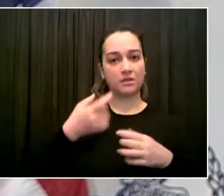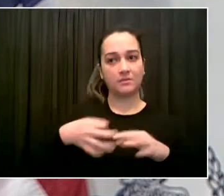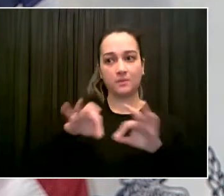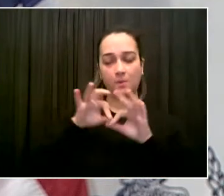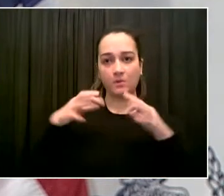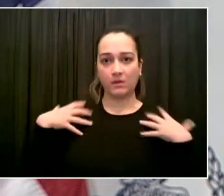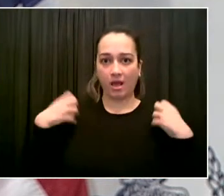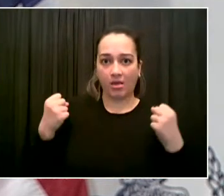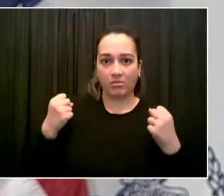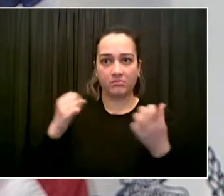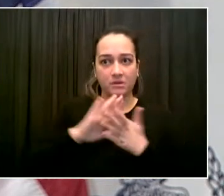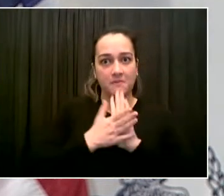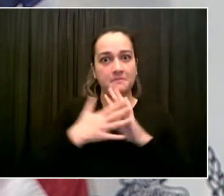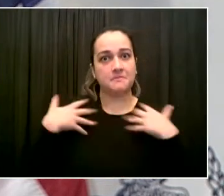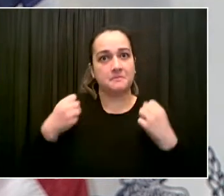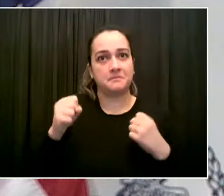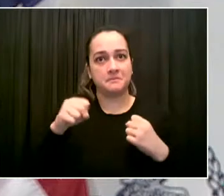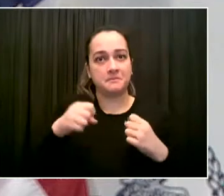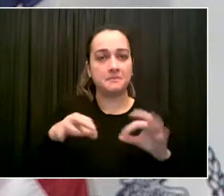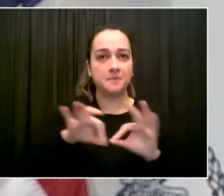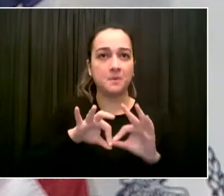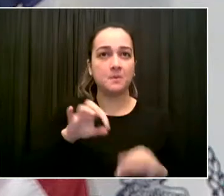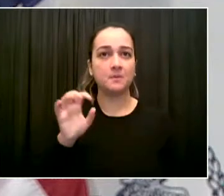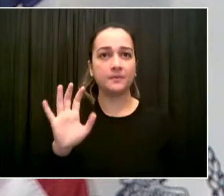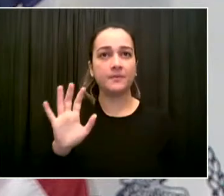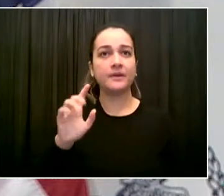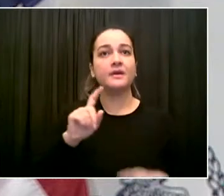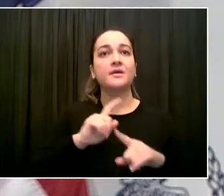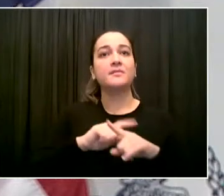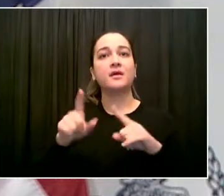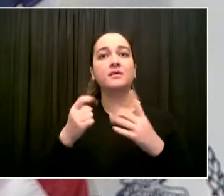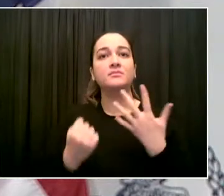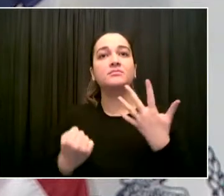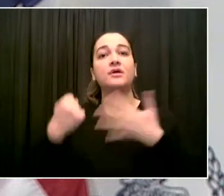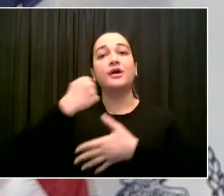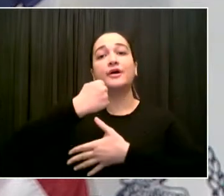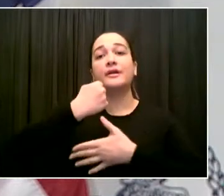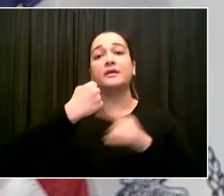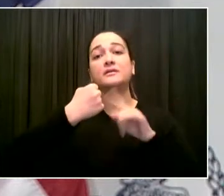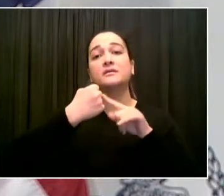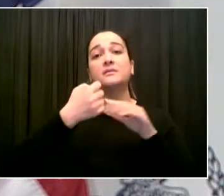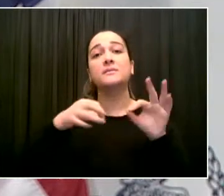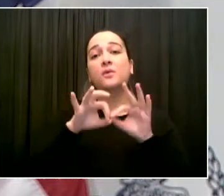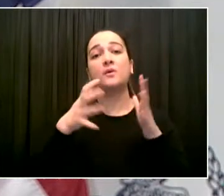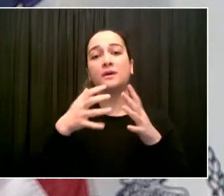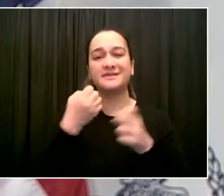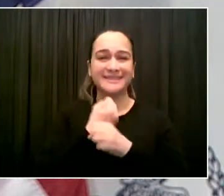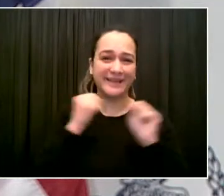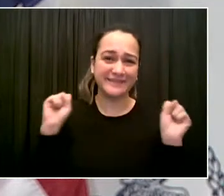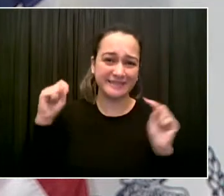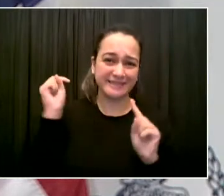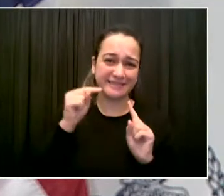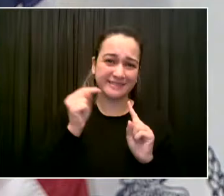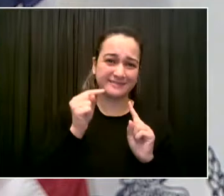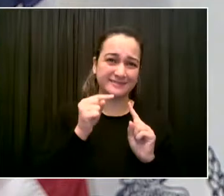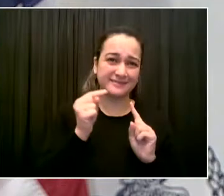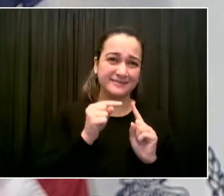BUT IT COMES WITH PARTICULAR VULNERABILITIES, PARTICULAR PROBLEMS THAT